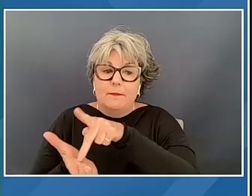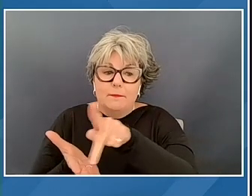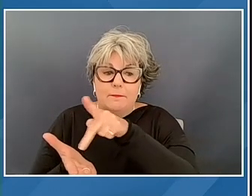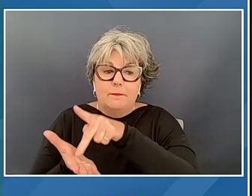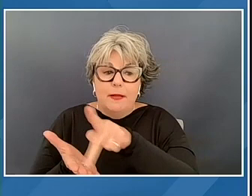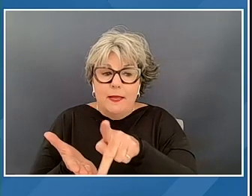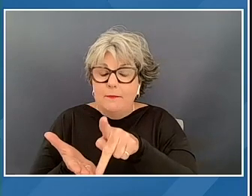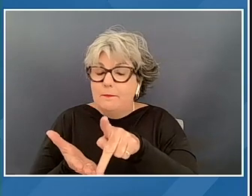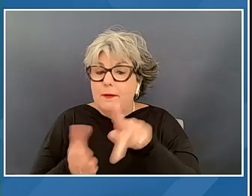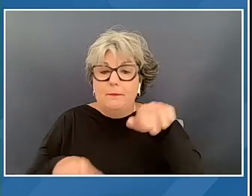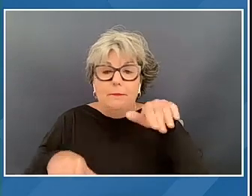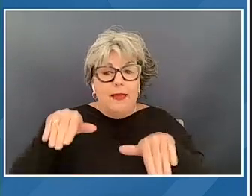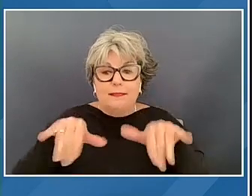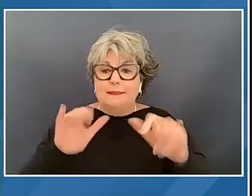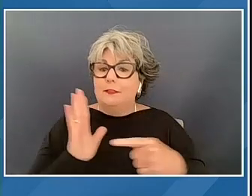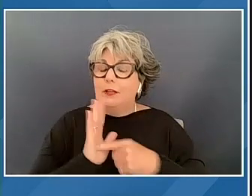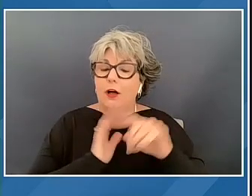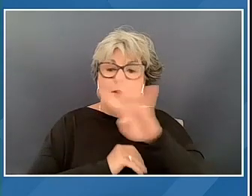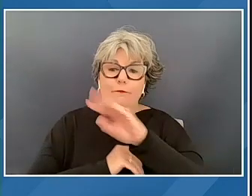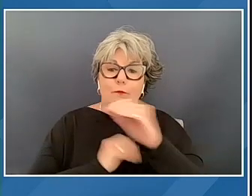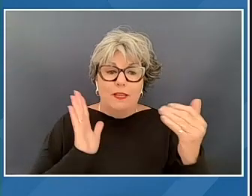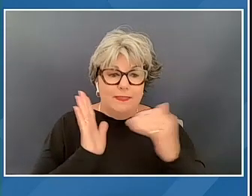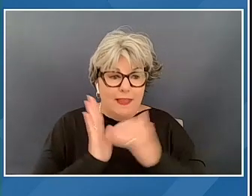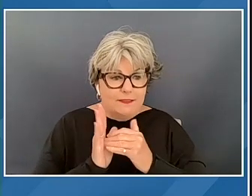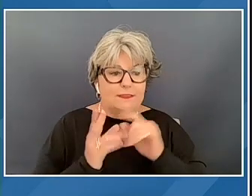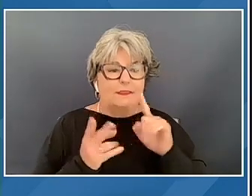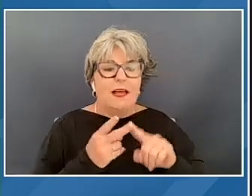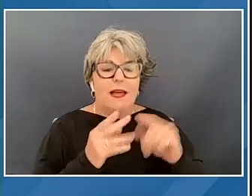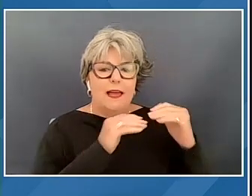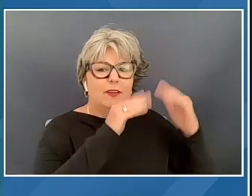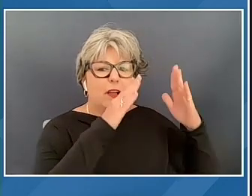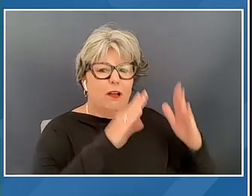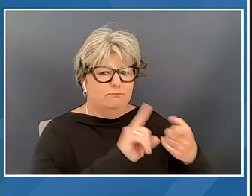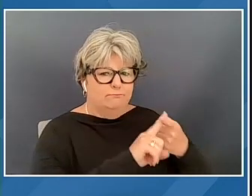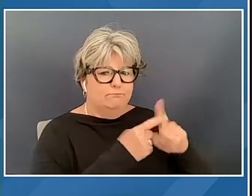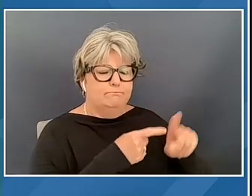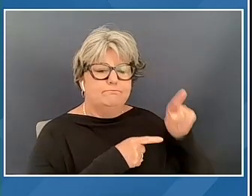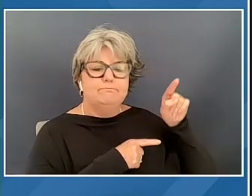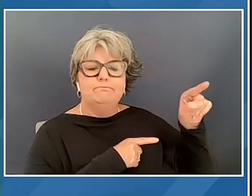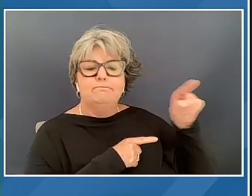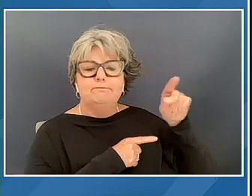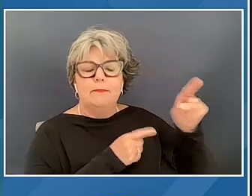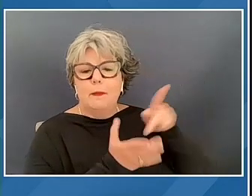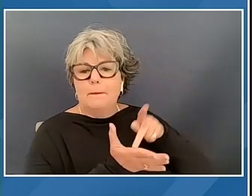In one case, I have a- I have a colleague, a friend who's been paying for 20 some odd